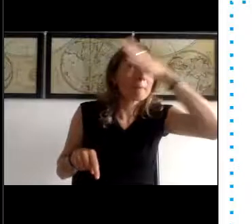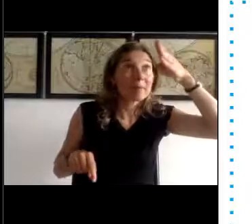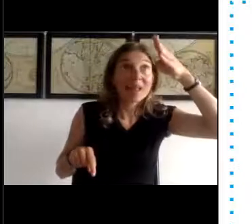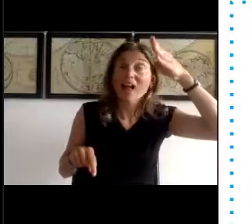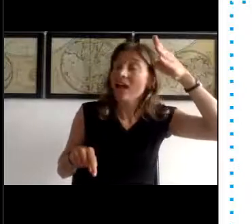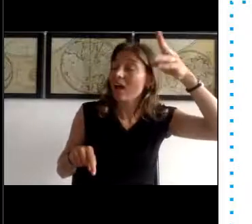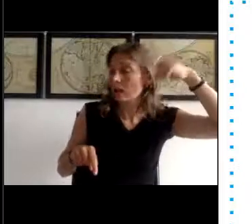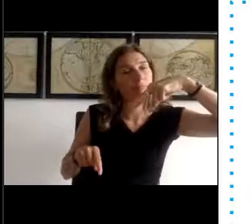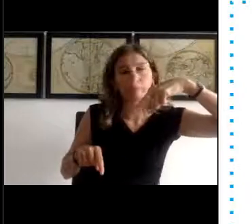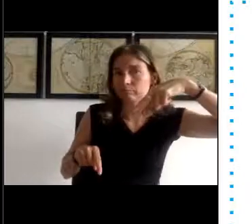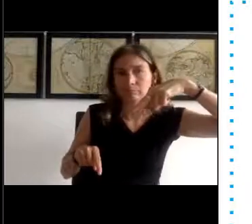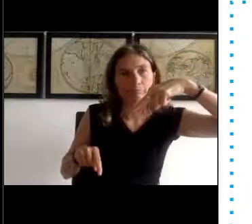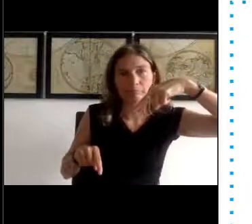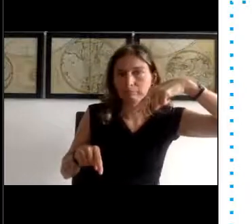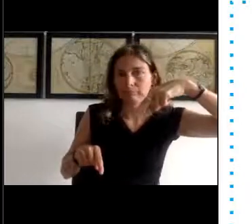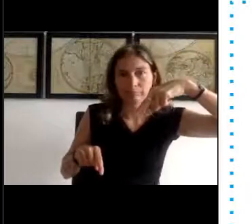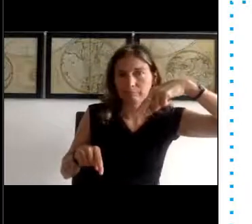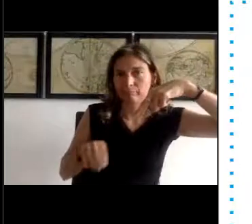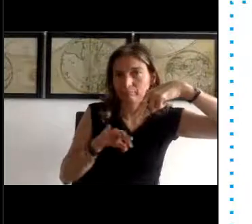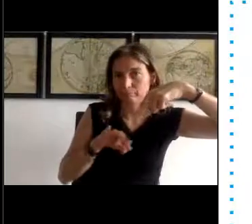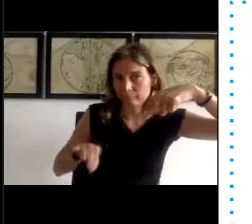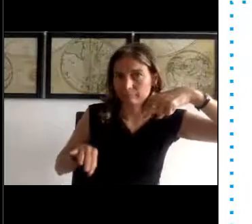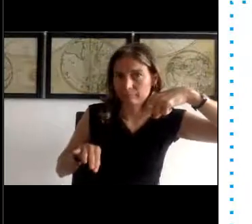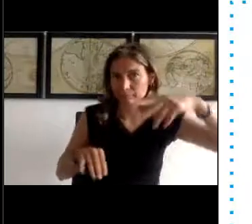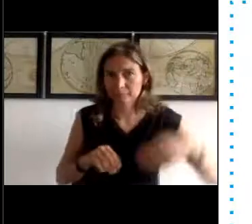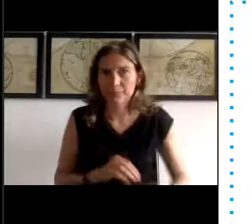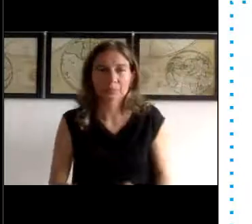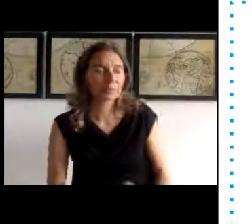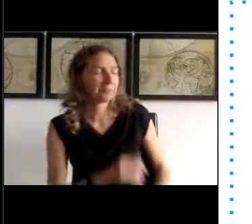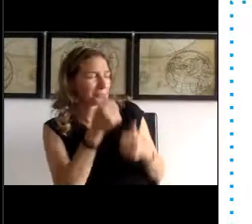disabilities, etc. but it has to happen in the future programme